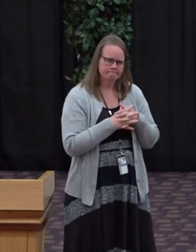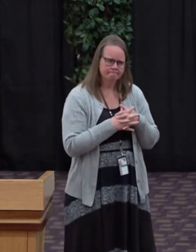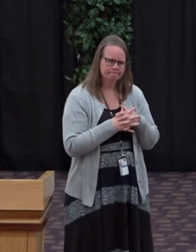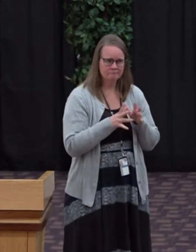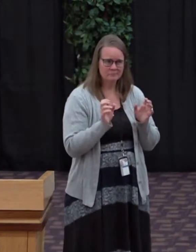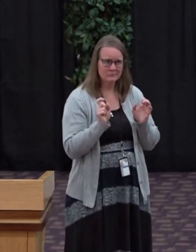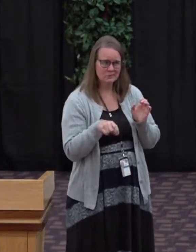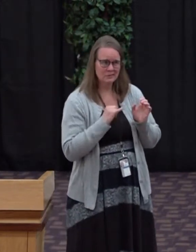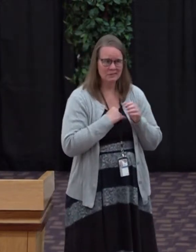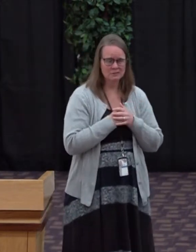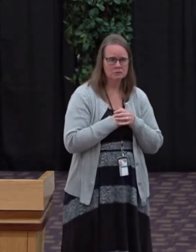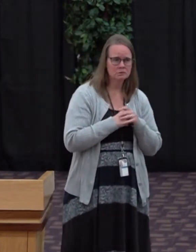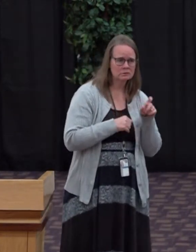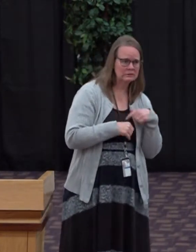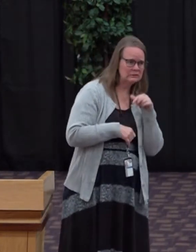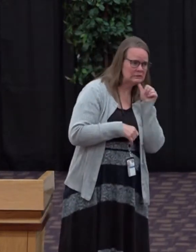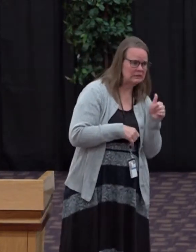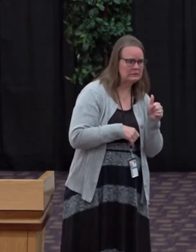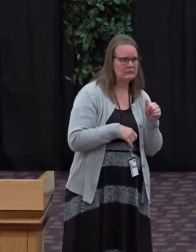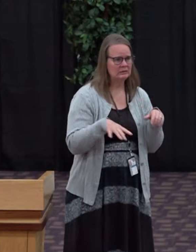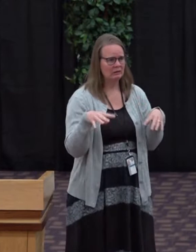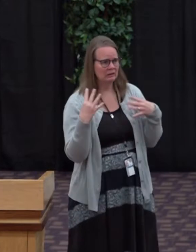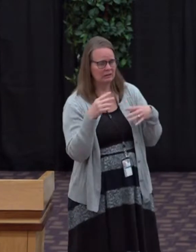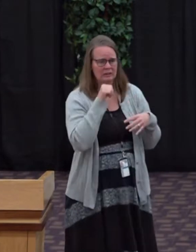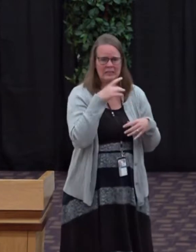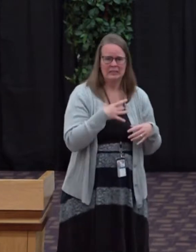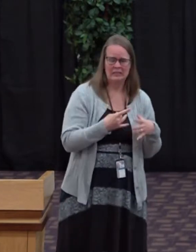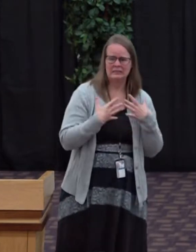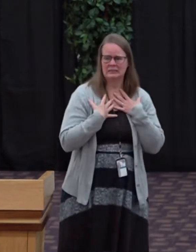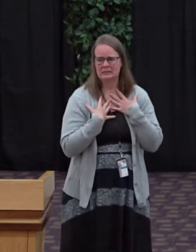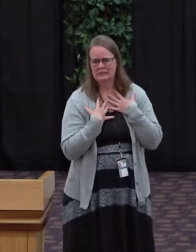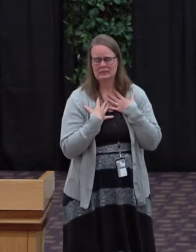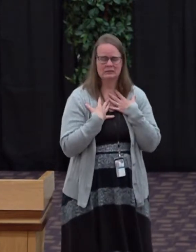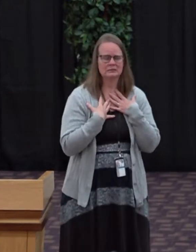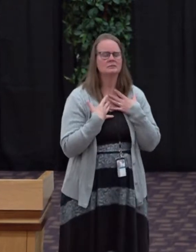And this student, you know, wasn't sure if they could or couldn't.